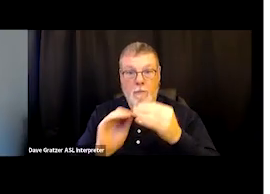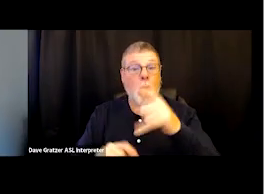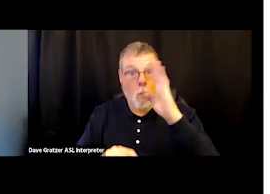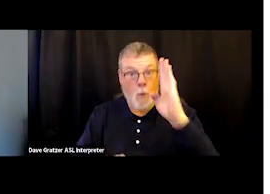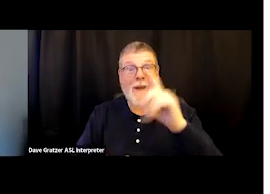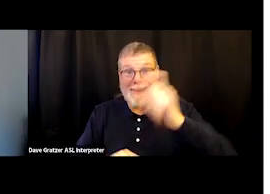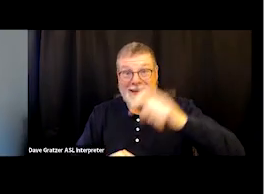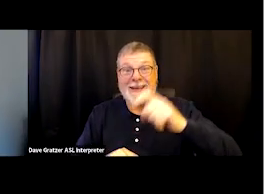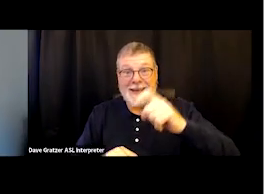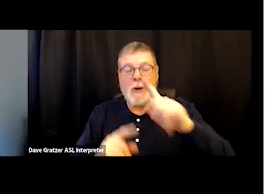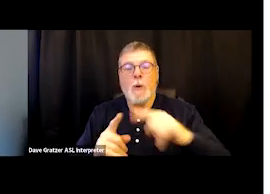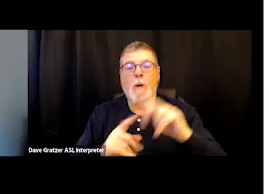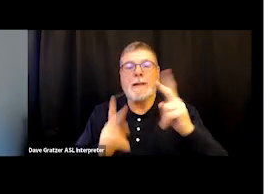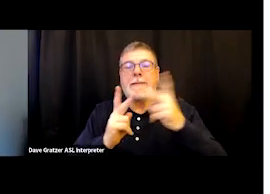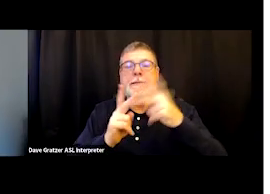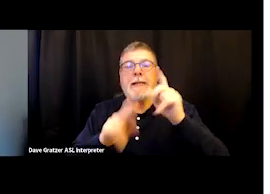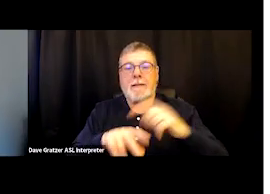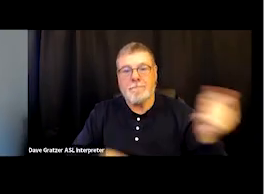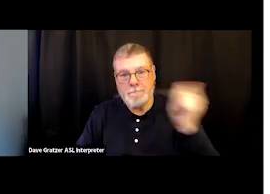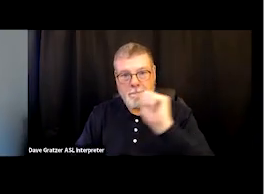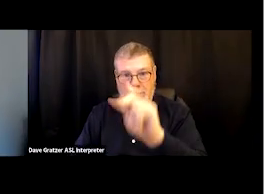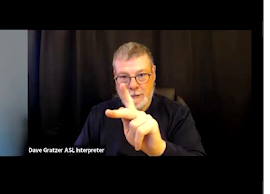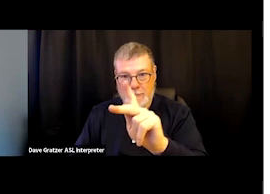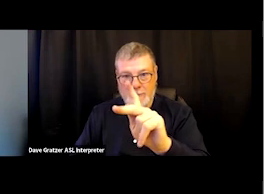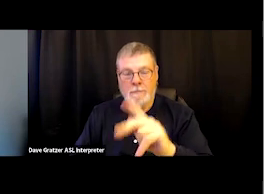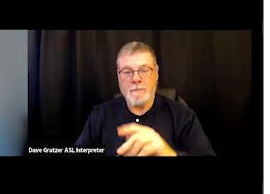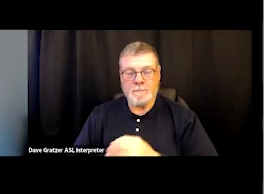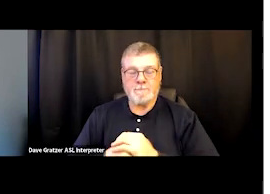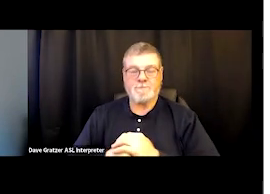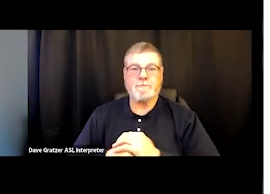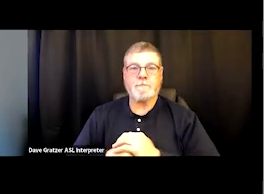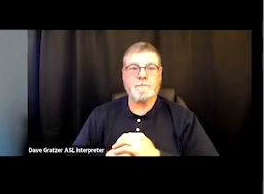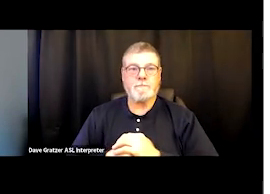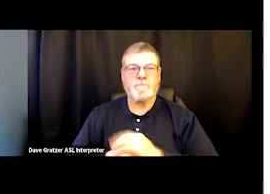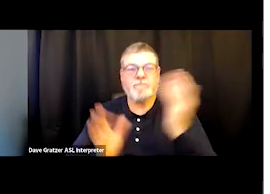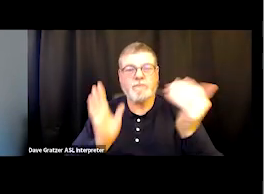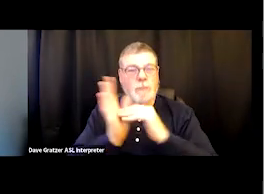when you go back into the application to complete it in its entirety. So I just wanna repeat that one more time.